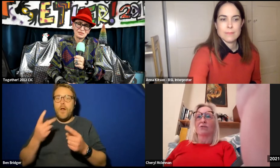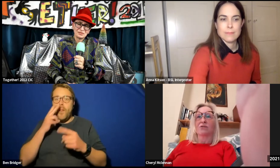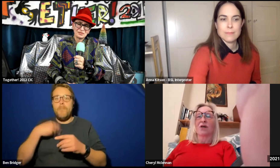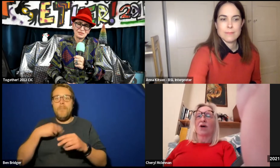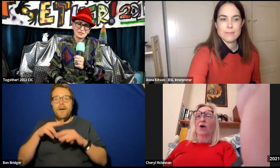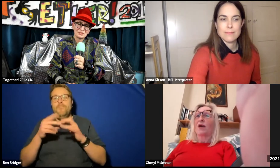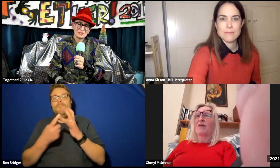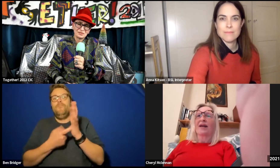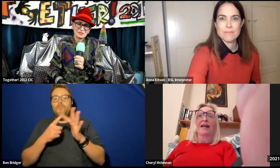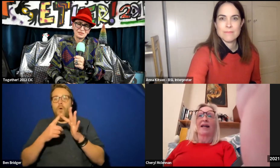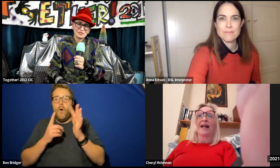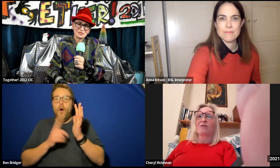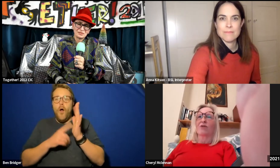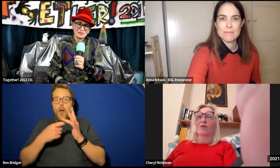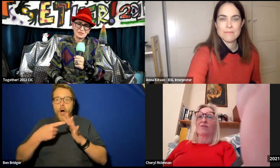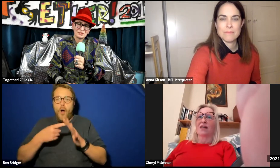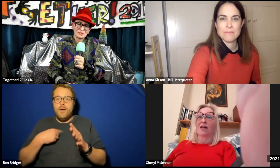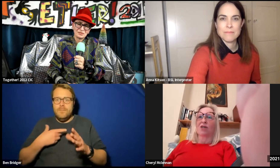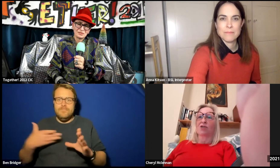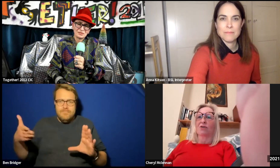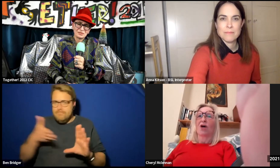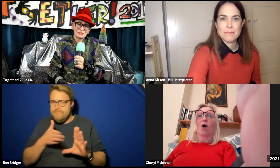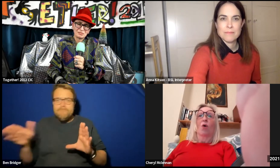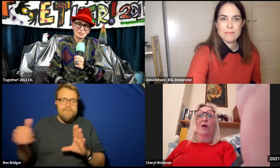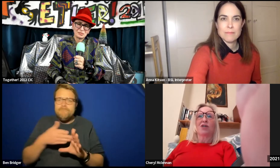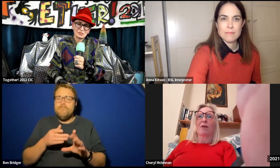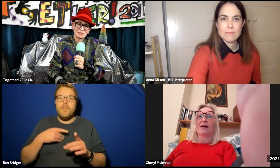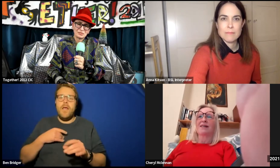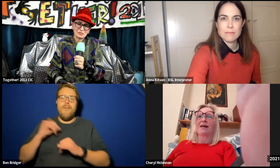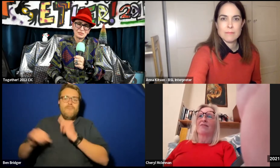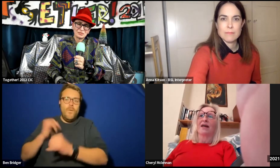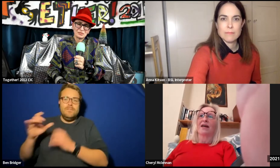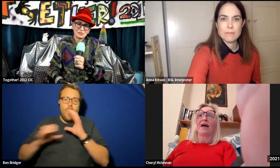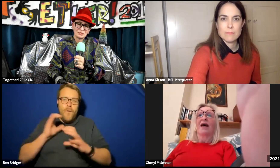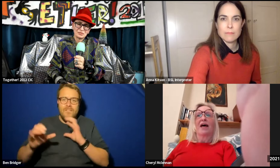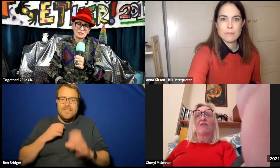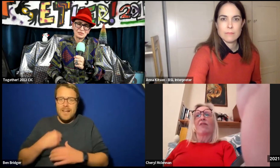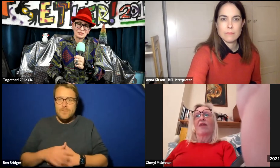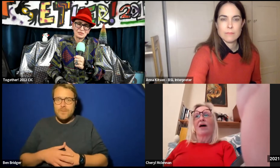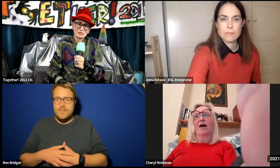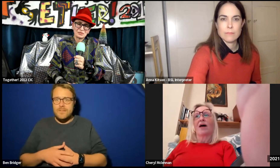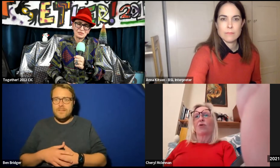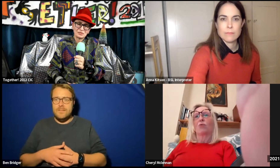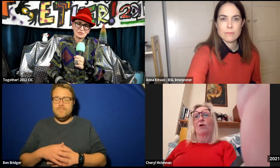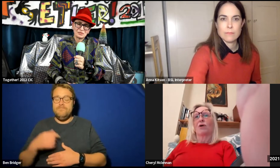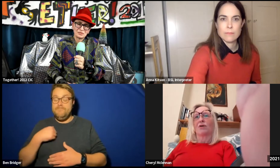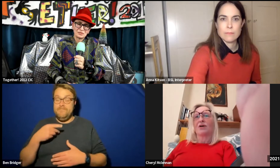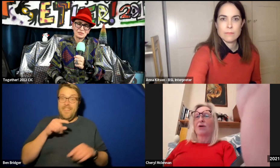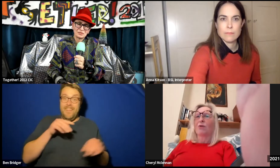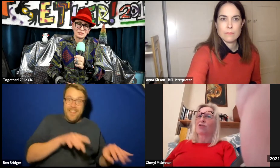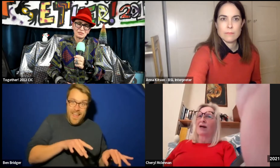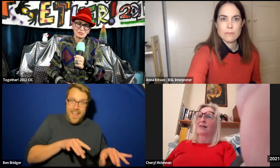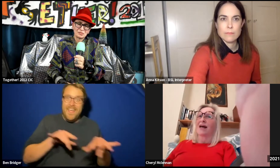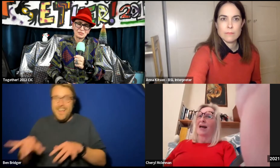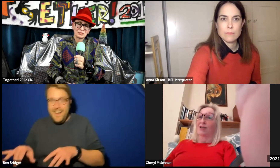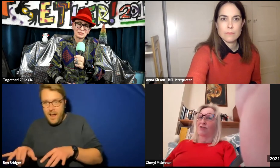Weaving in and out of the conversation Wedging myself in here and there with the odd word Whilst trying to extricate myself